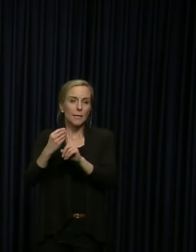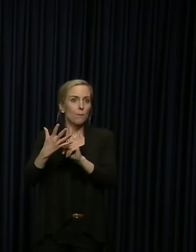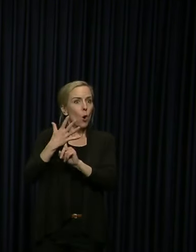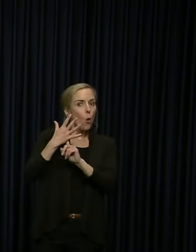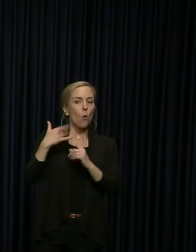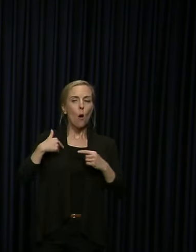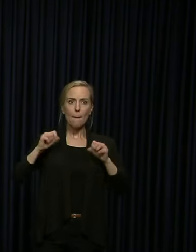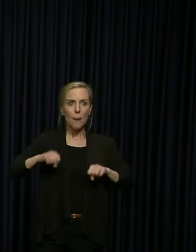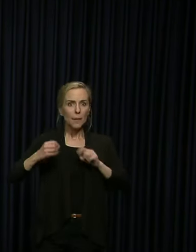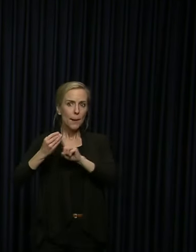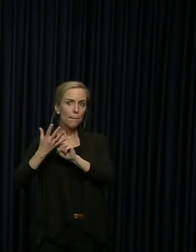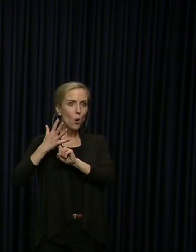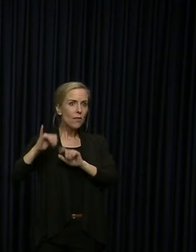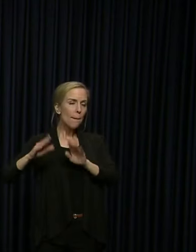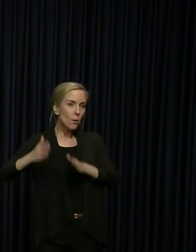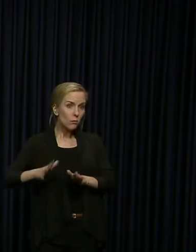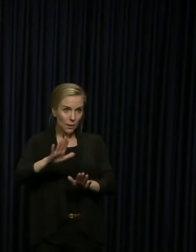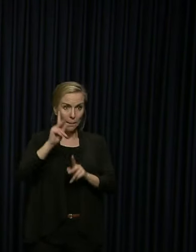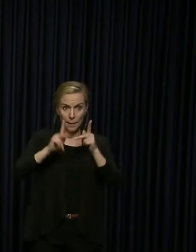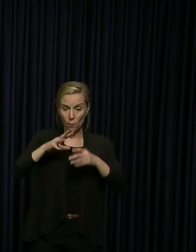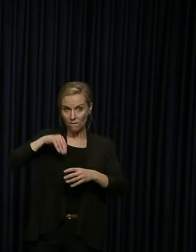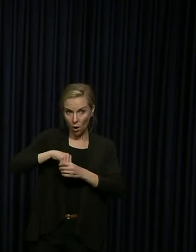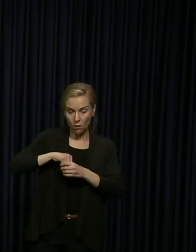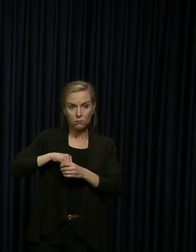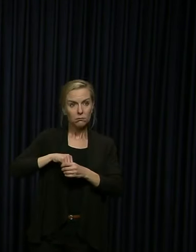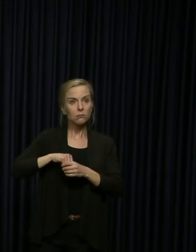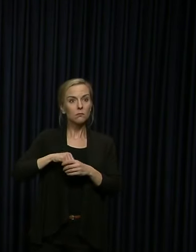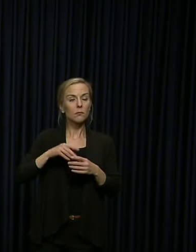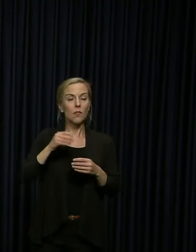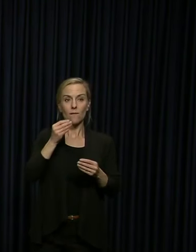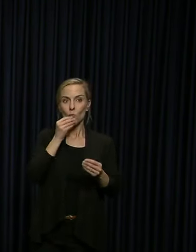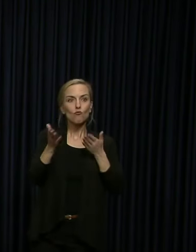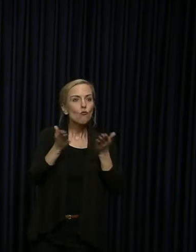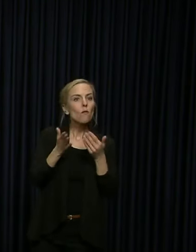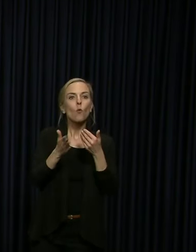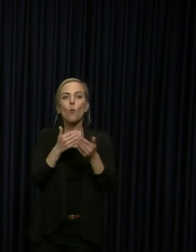KENTUCKY, UNLOAD THE GOODS AND LEAVE THE STATE. IF YOU'RE AN INDIVIDUAL MOVING